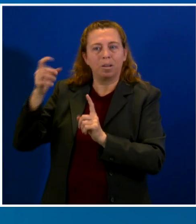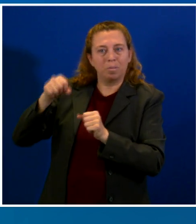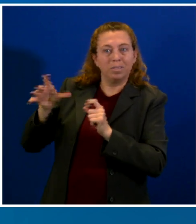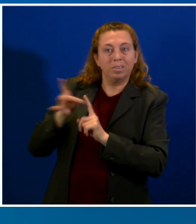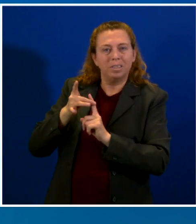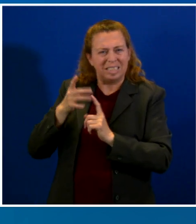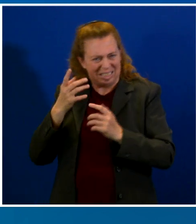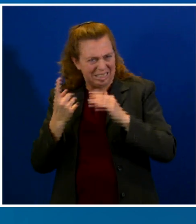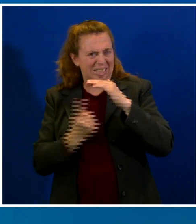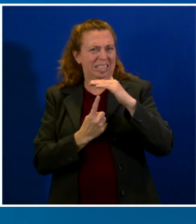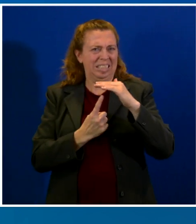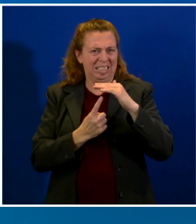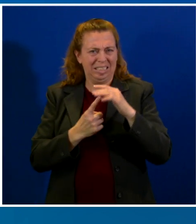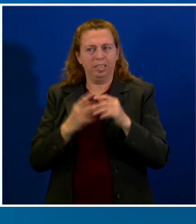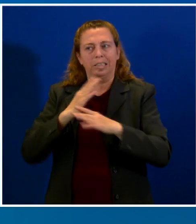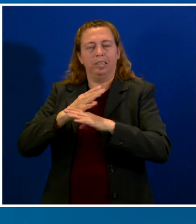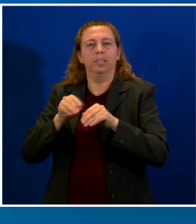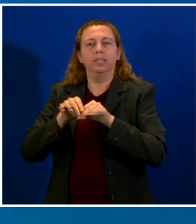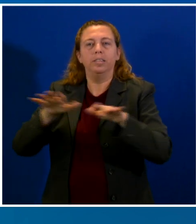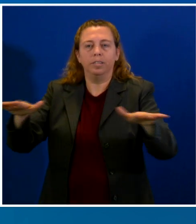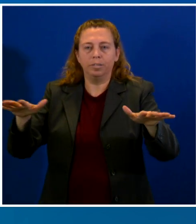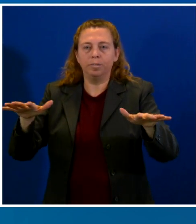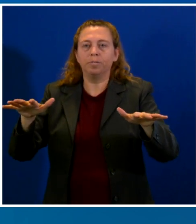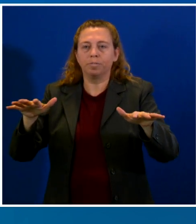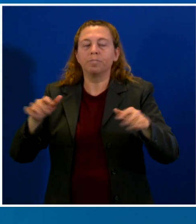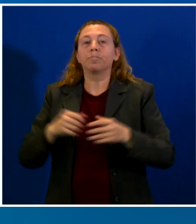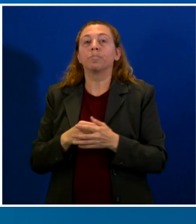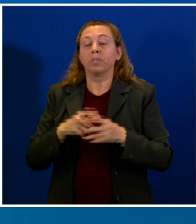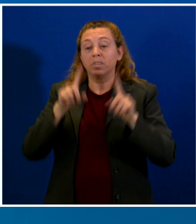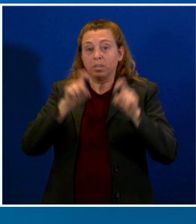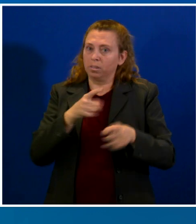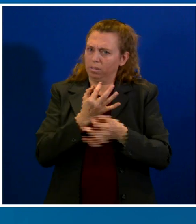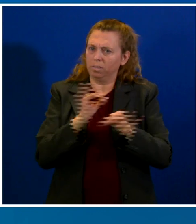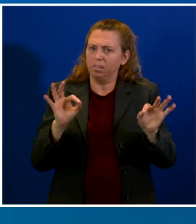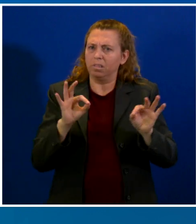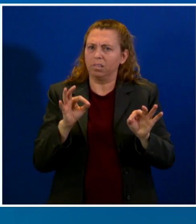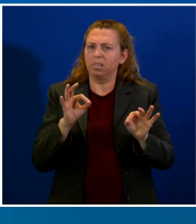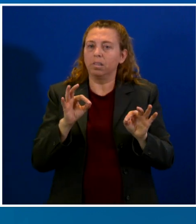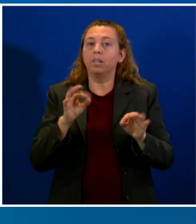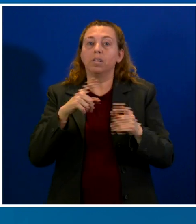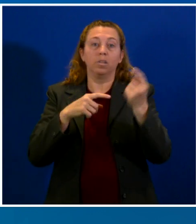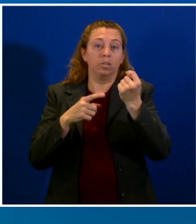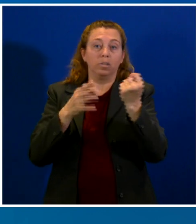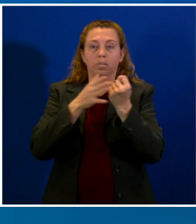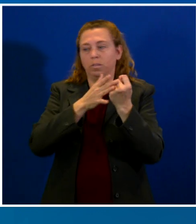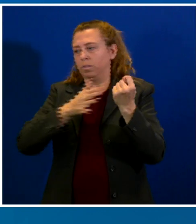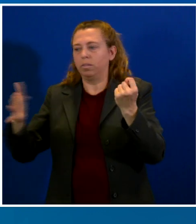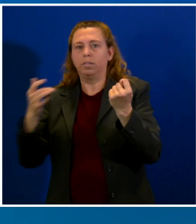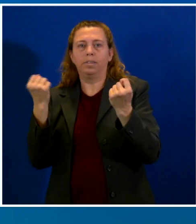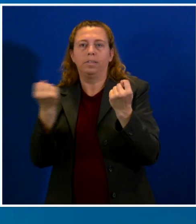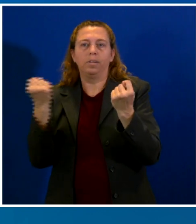Free COVID-19 testing is available Tuesday through Saturday at the Tower Mall community testing site.